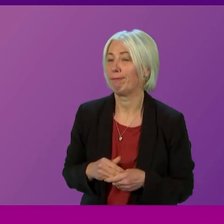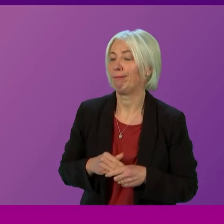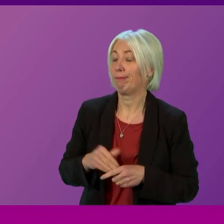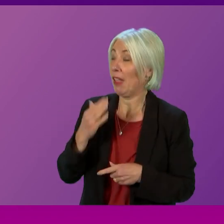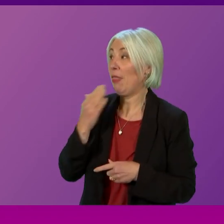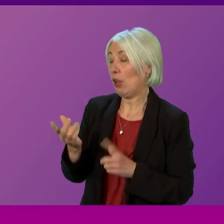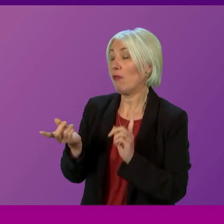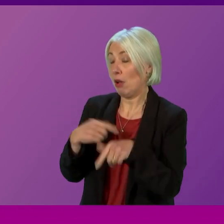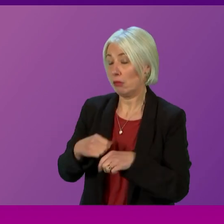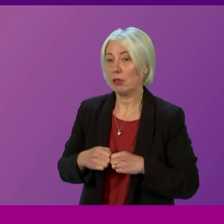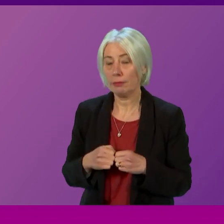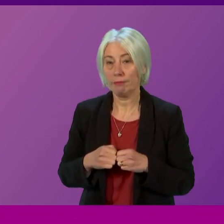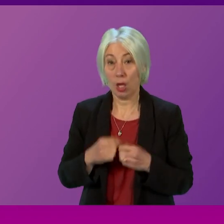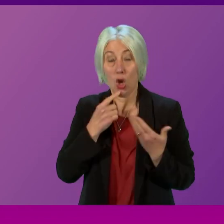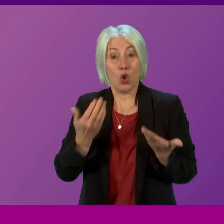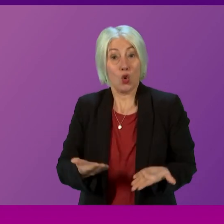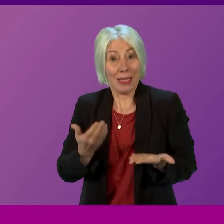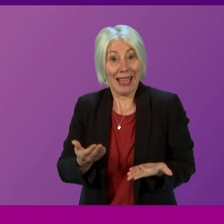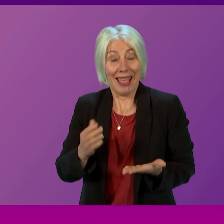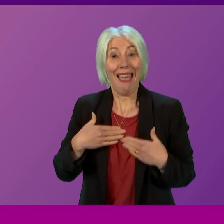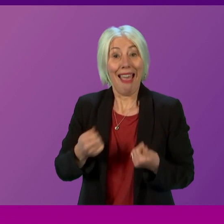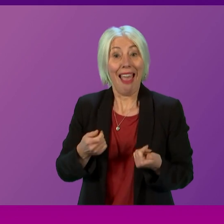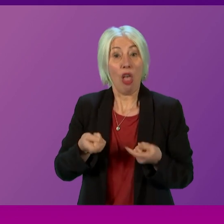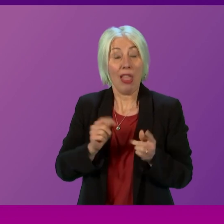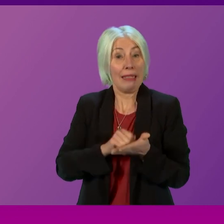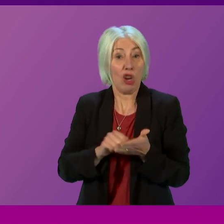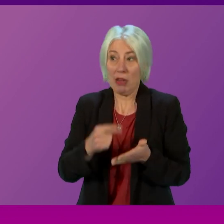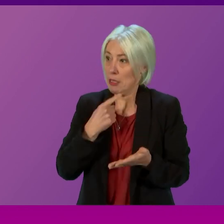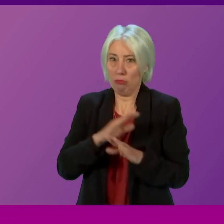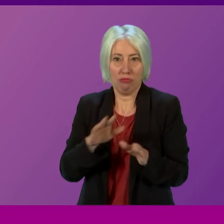Just today, the health secretary claimed that there are no shortages of antibiotics